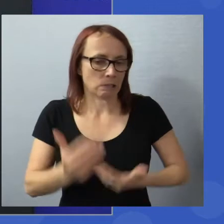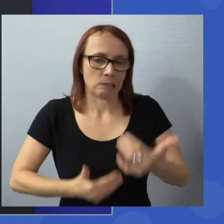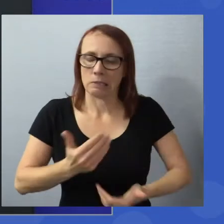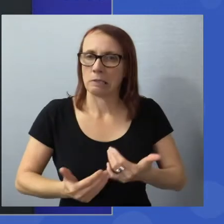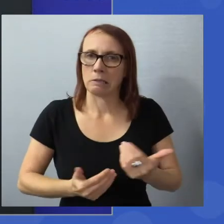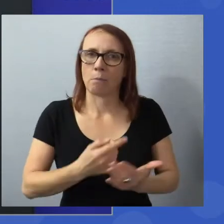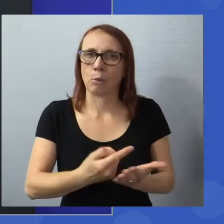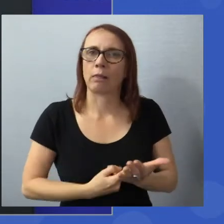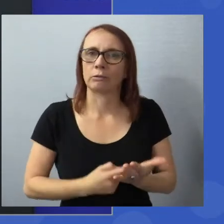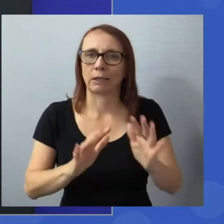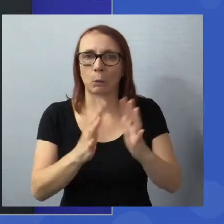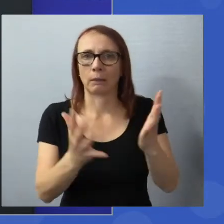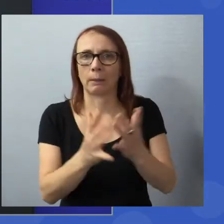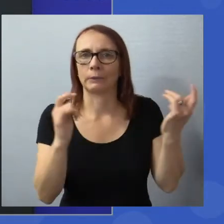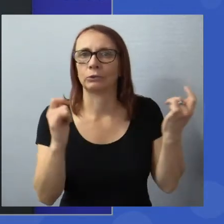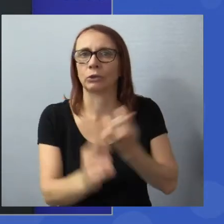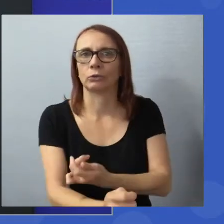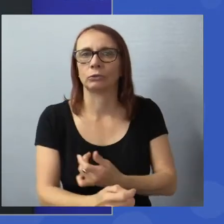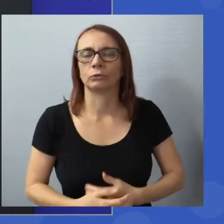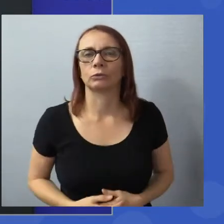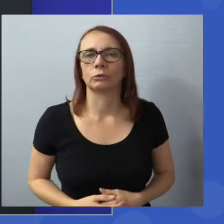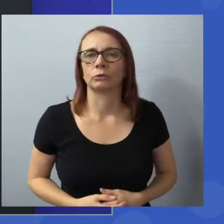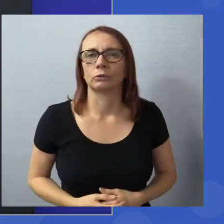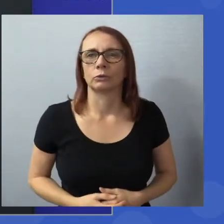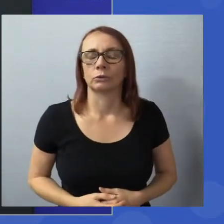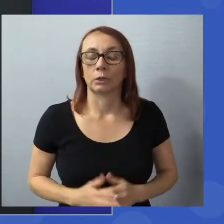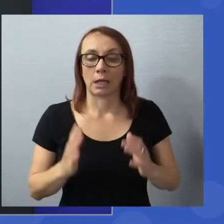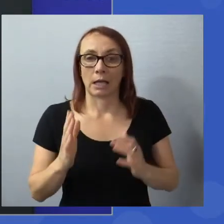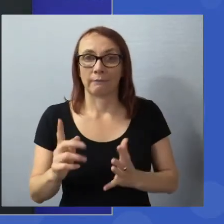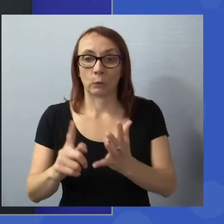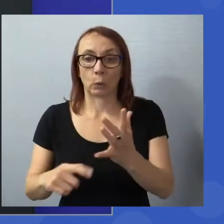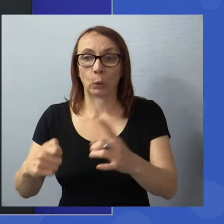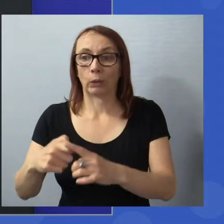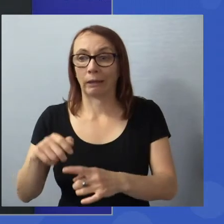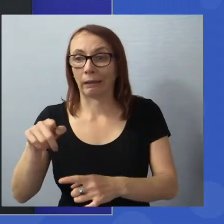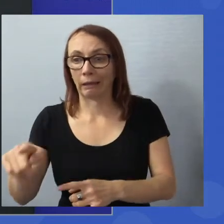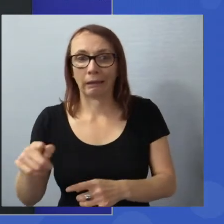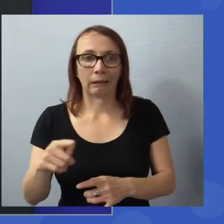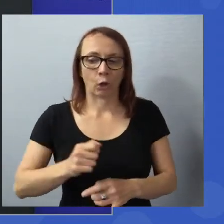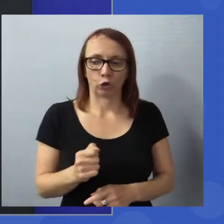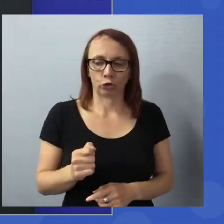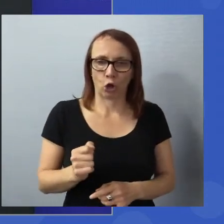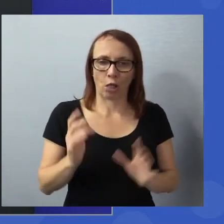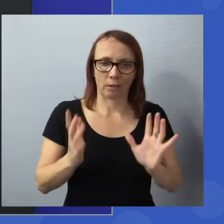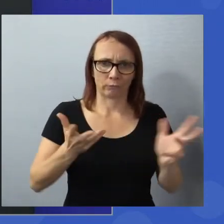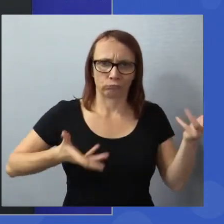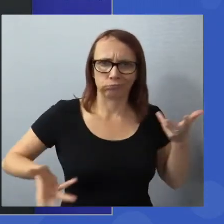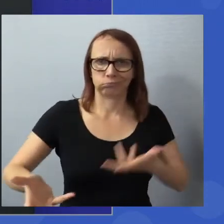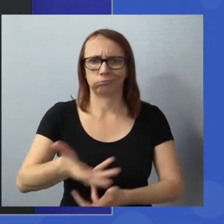those areas there's an awful lot of discussion that needs to be done at the UK and devolve levels to replicate some of those EU protections and hopefully to